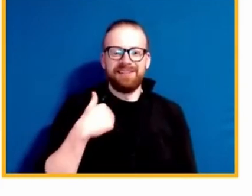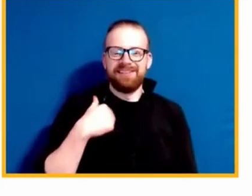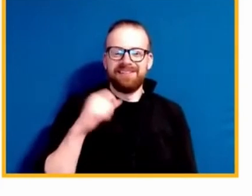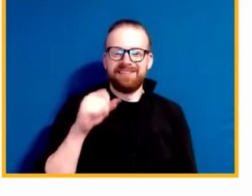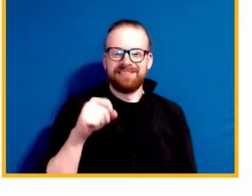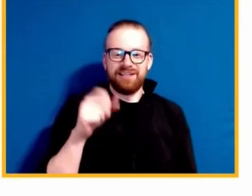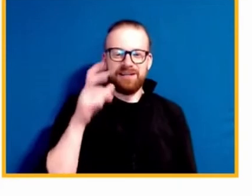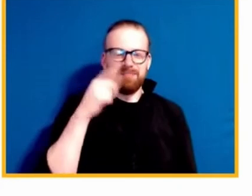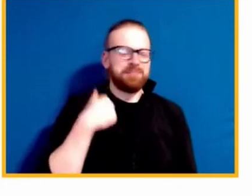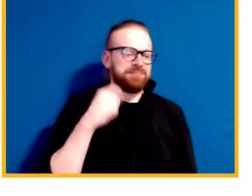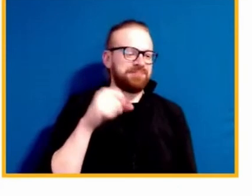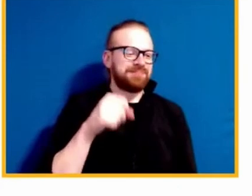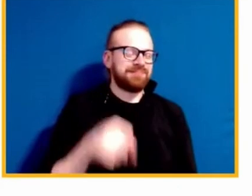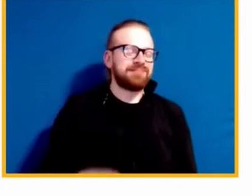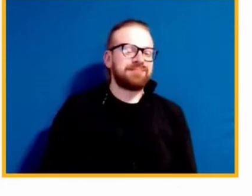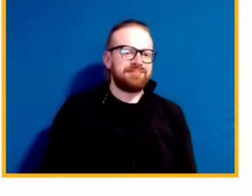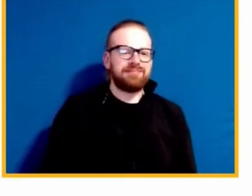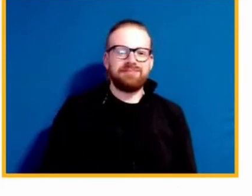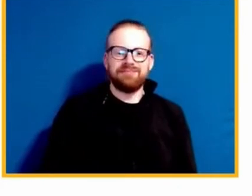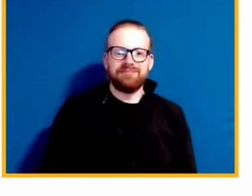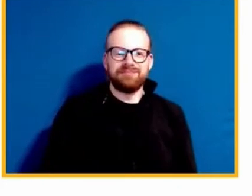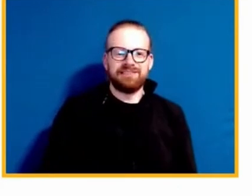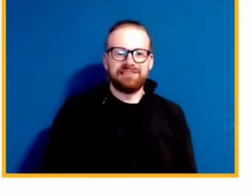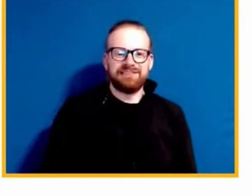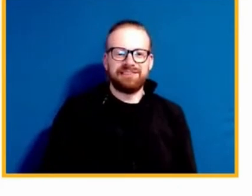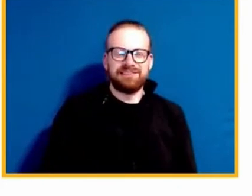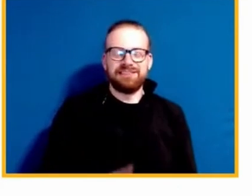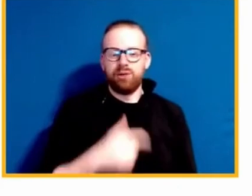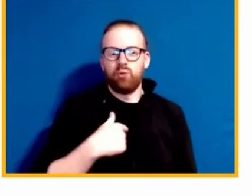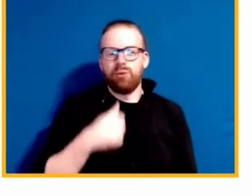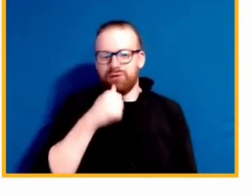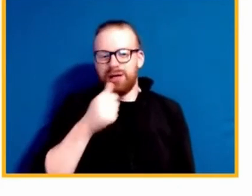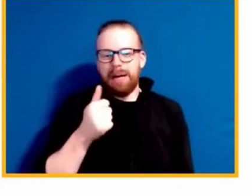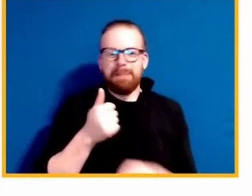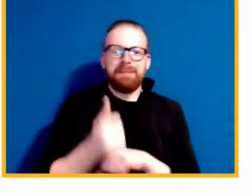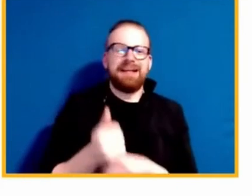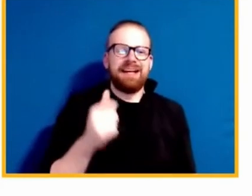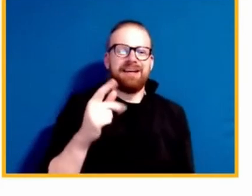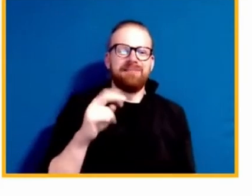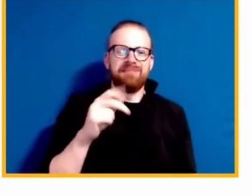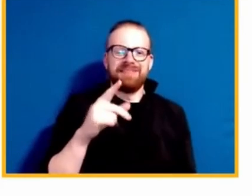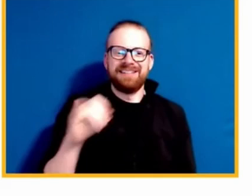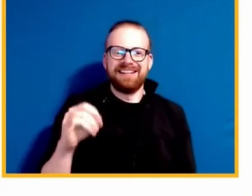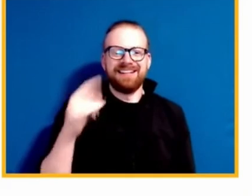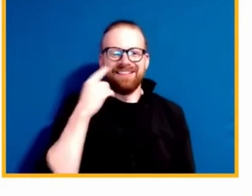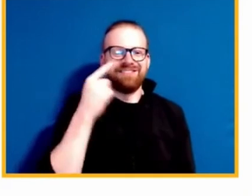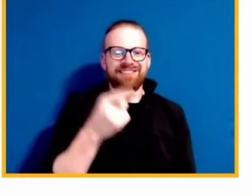[Beta] Yes, can you hear me yes? [Zeke] Yes, we can hear you. Well, I mean, we weren't going to blame Kendi for that little blip that happened